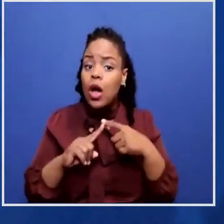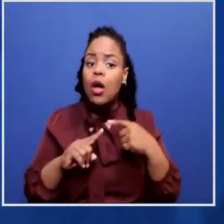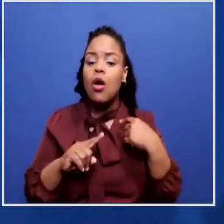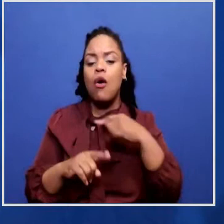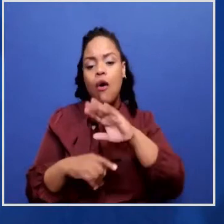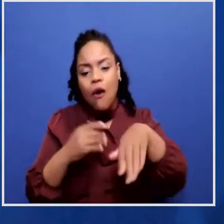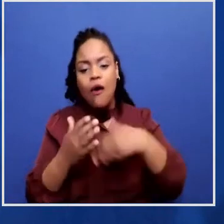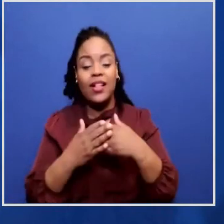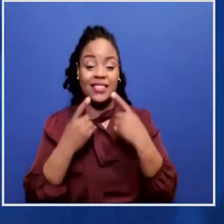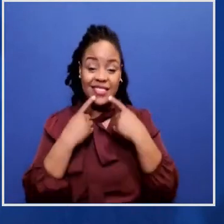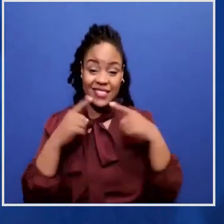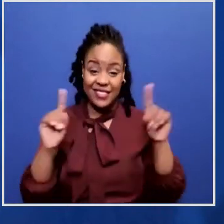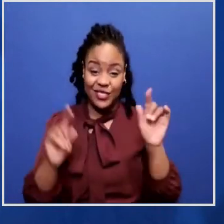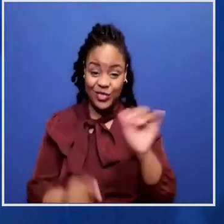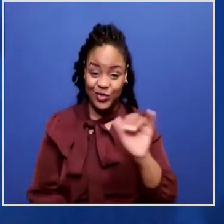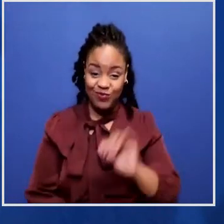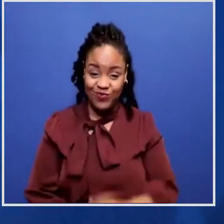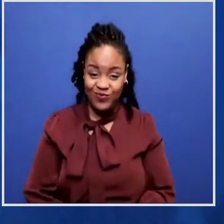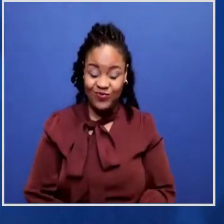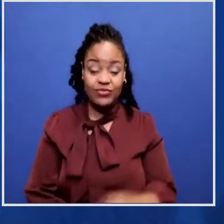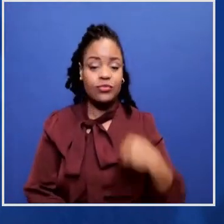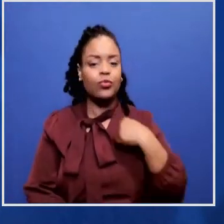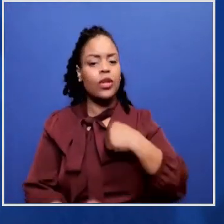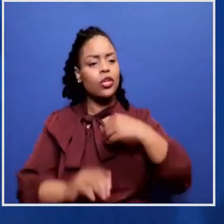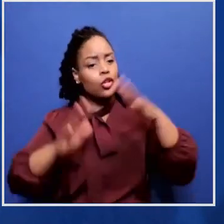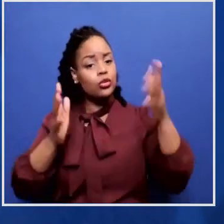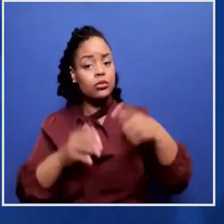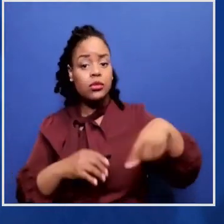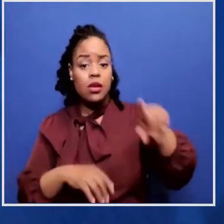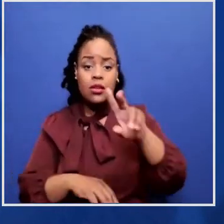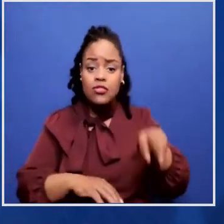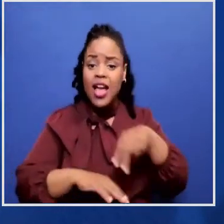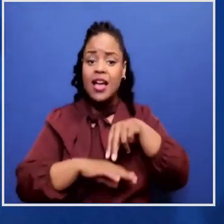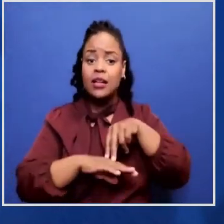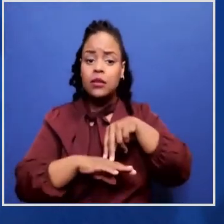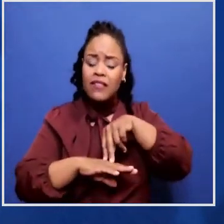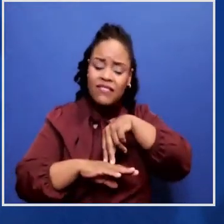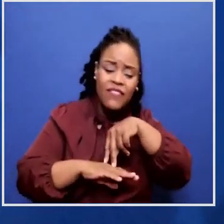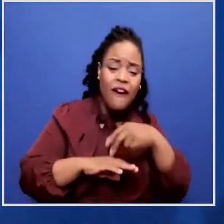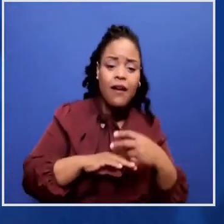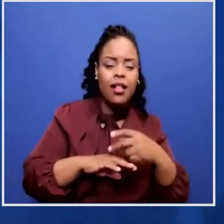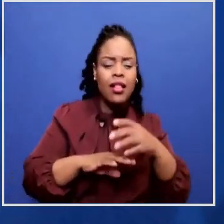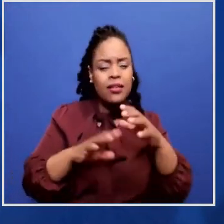ONLY SUCCEED WHEN ALL OF US